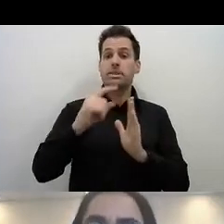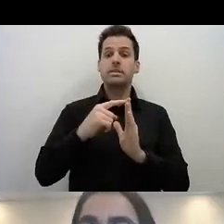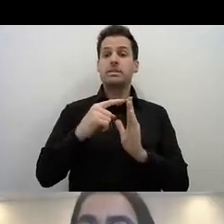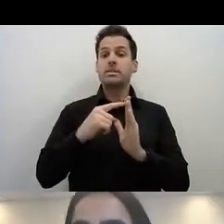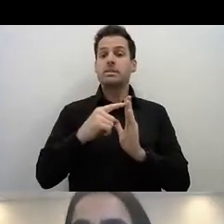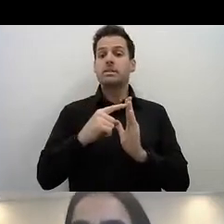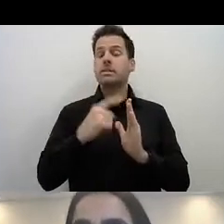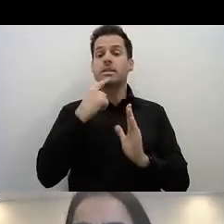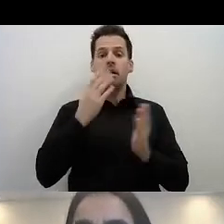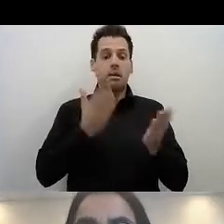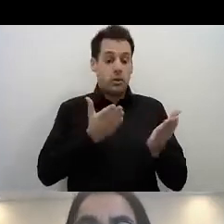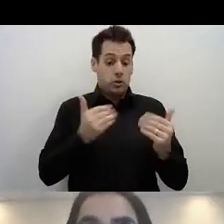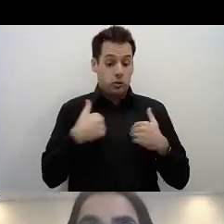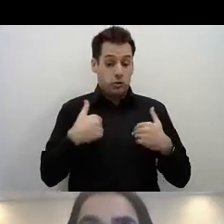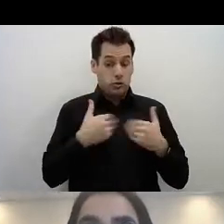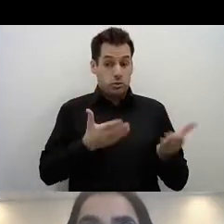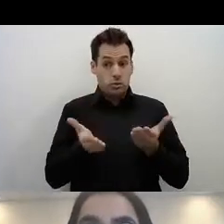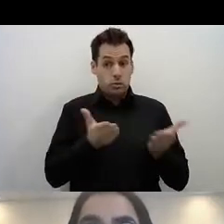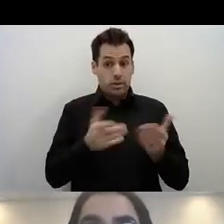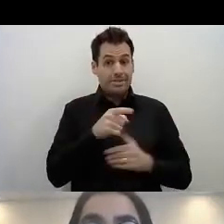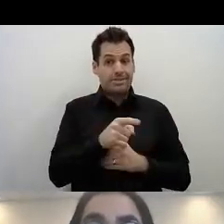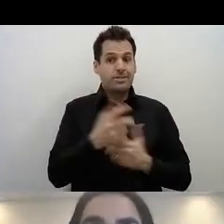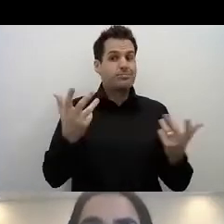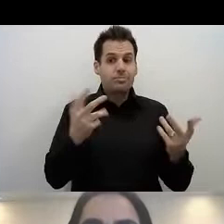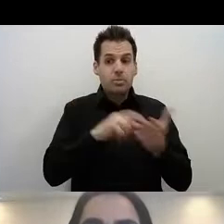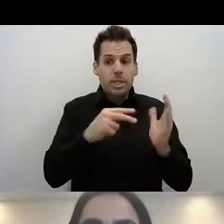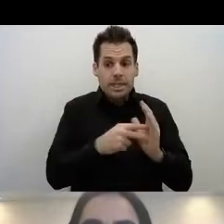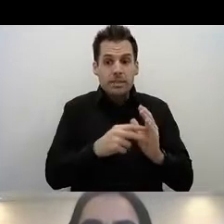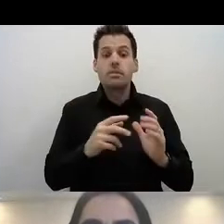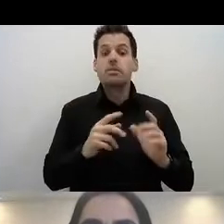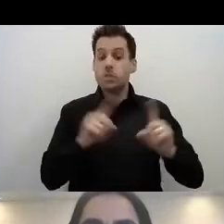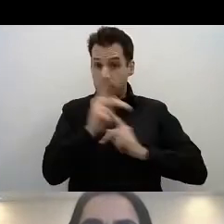what a service animal is and therefore what kinds of service animals are in